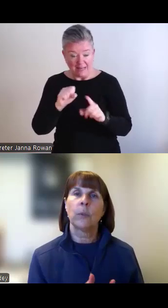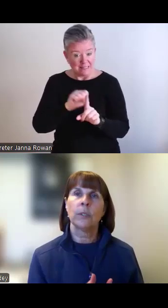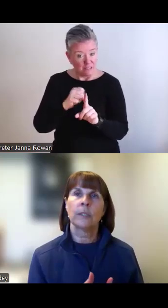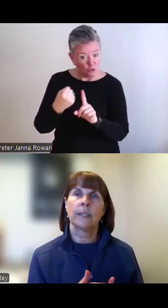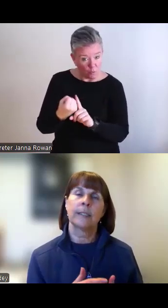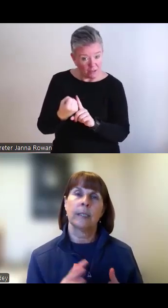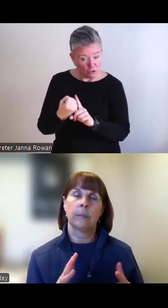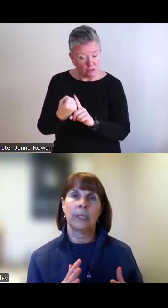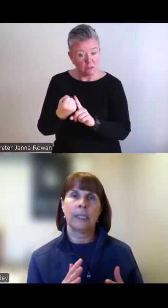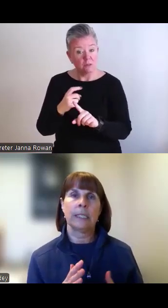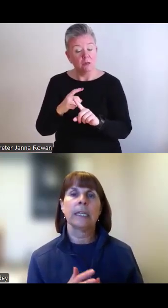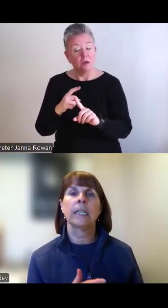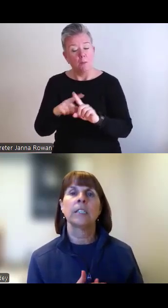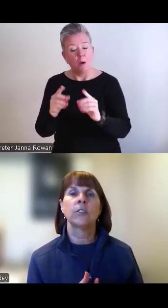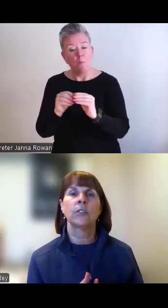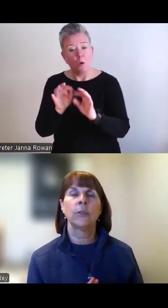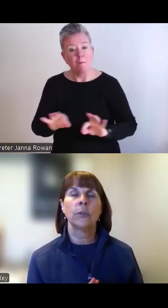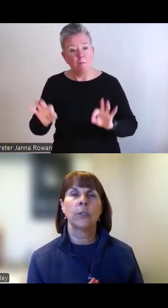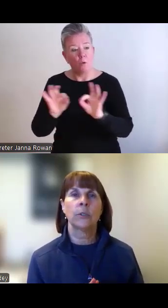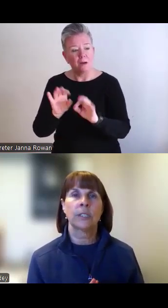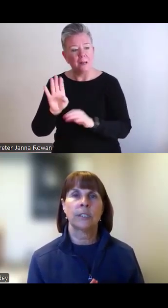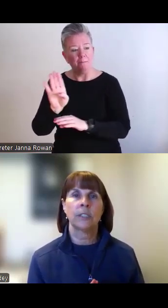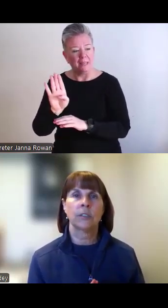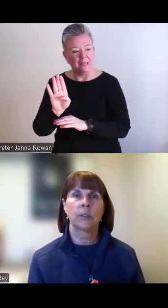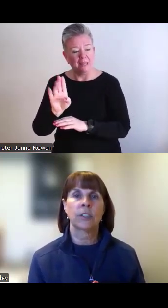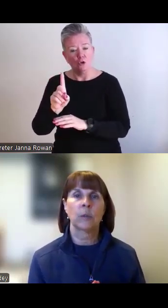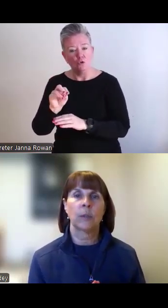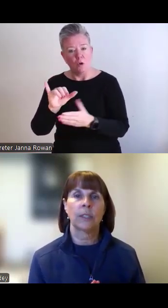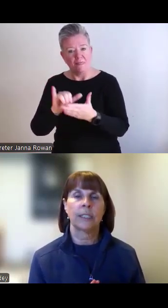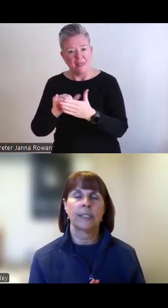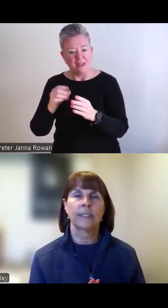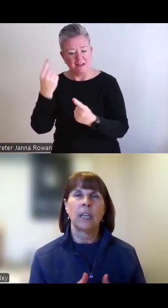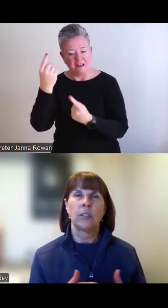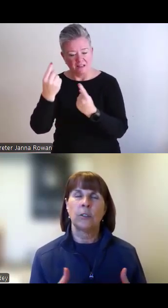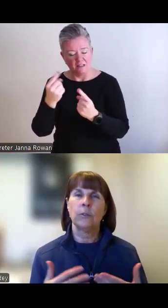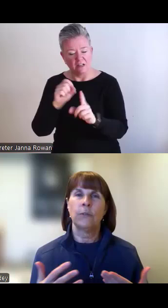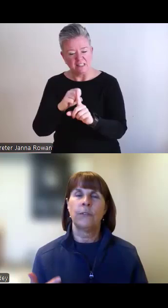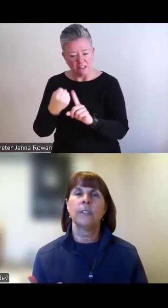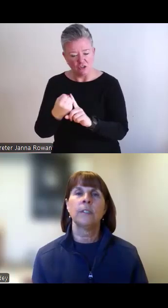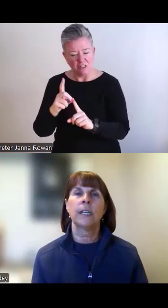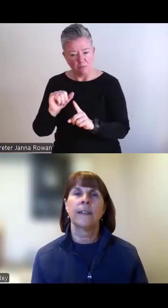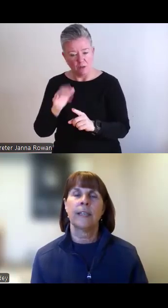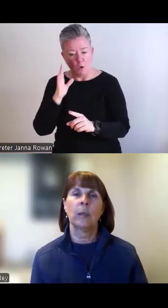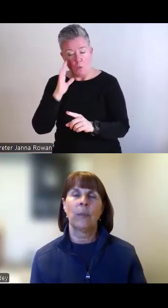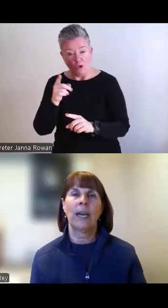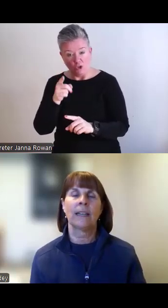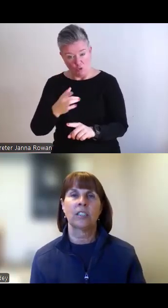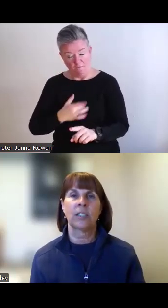But importantly, B, do those conditions or disabilities -- do you feel like they impact